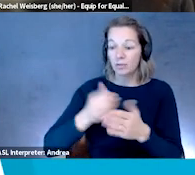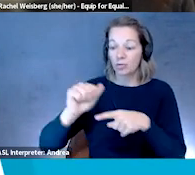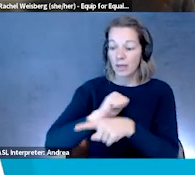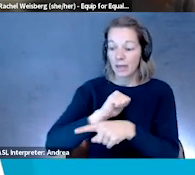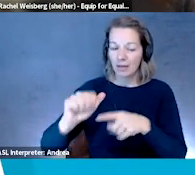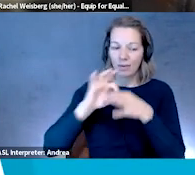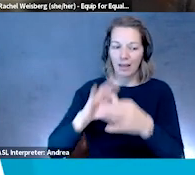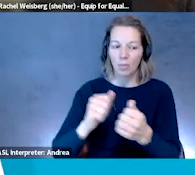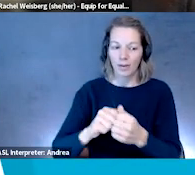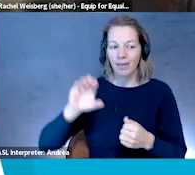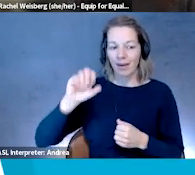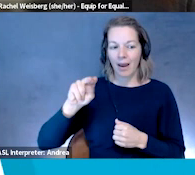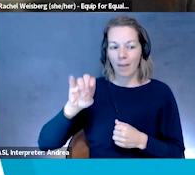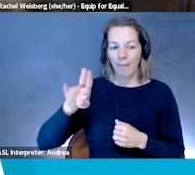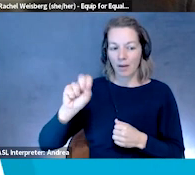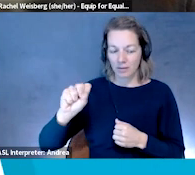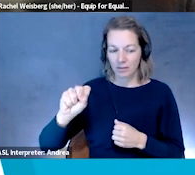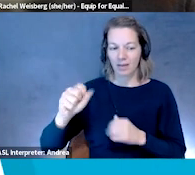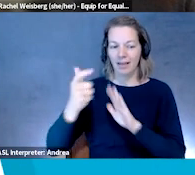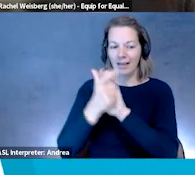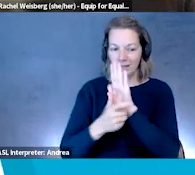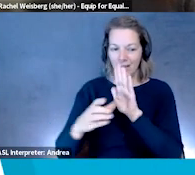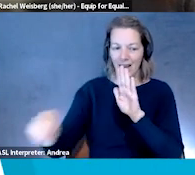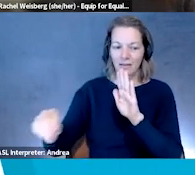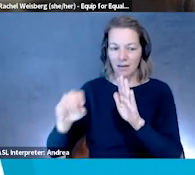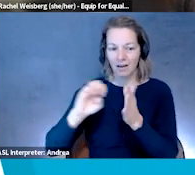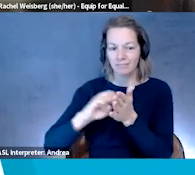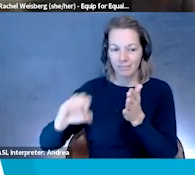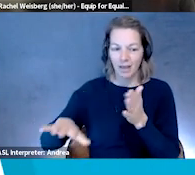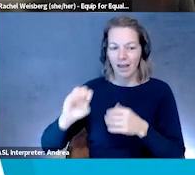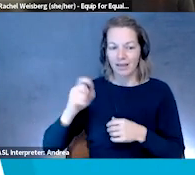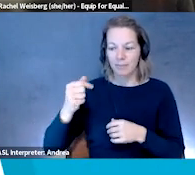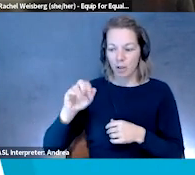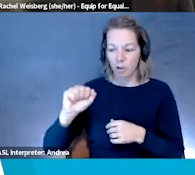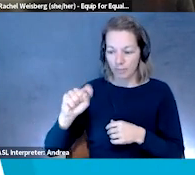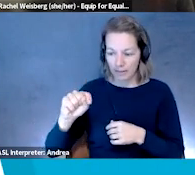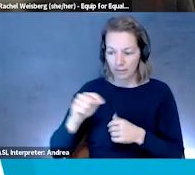@EQUIP